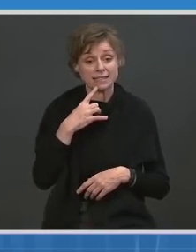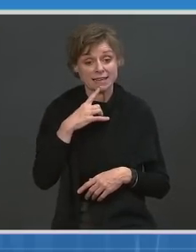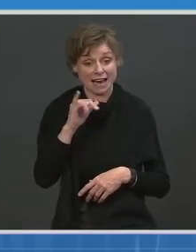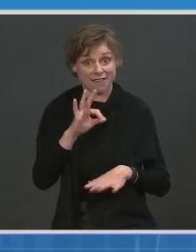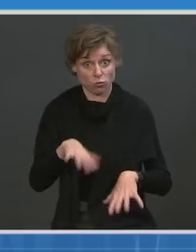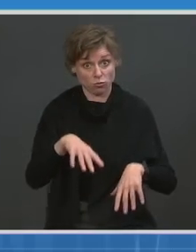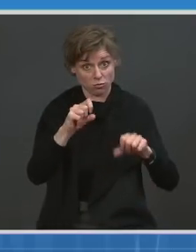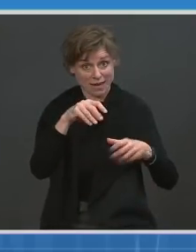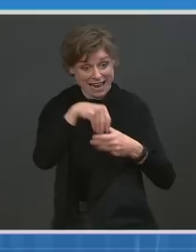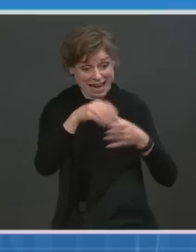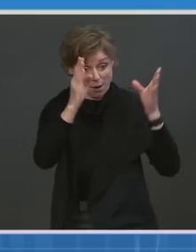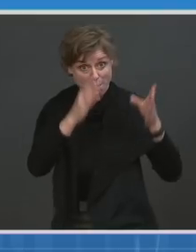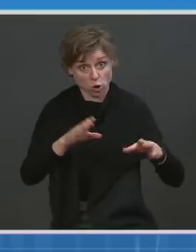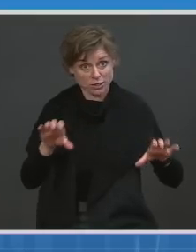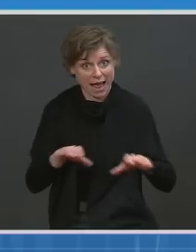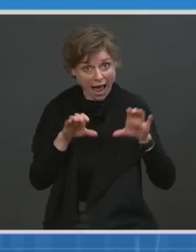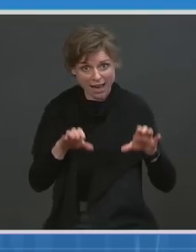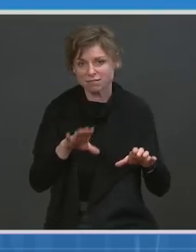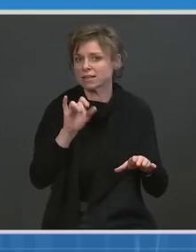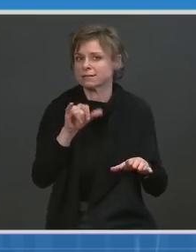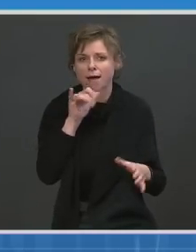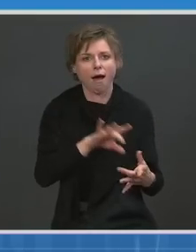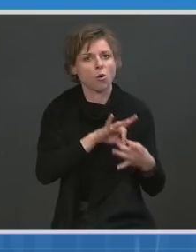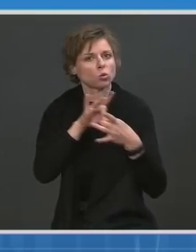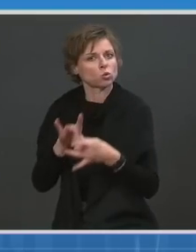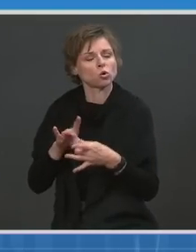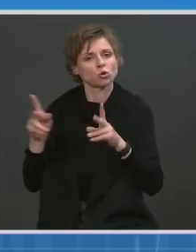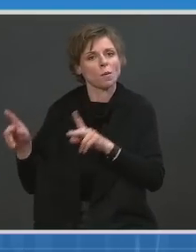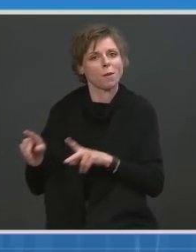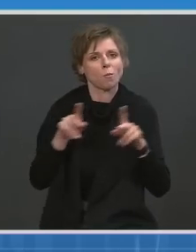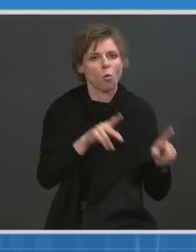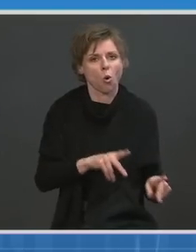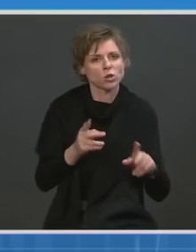was not associated with proportionate increase in COVID-19 cases.